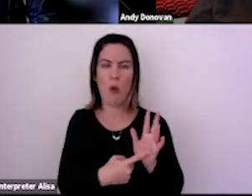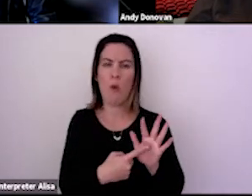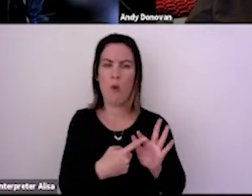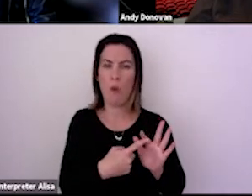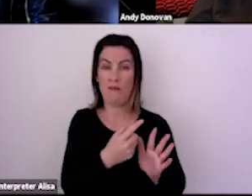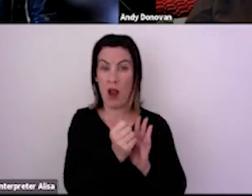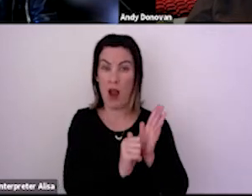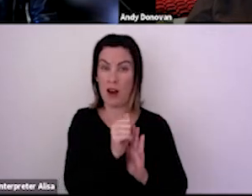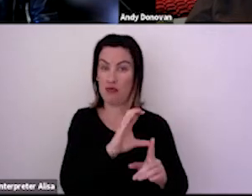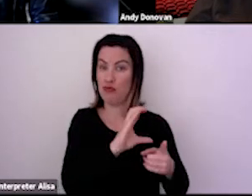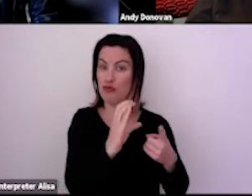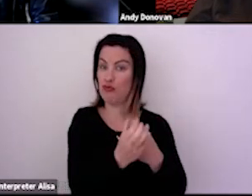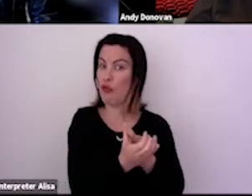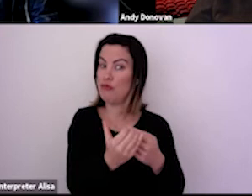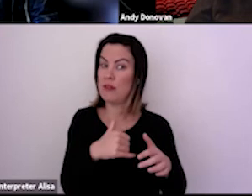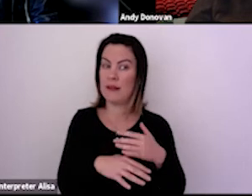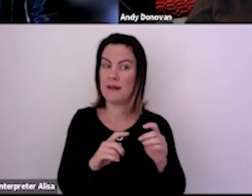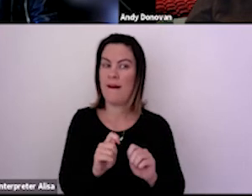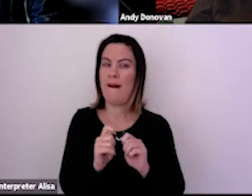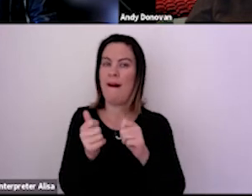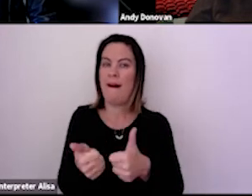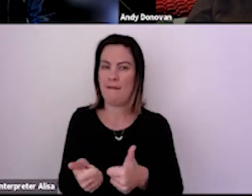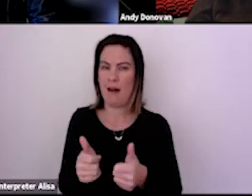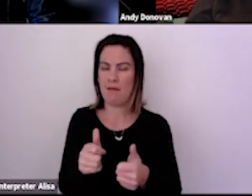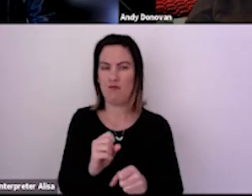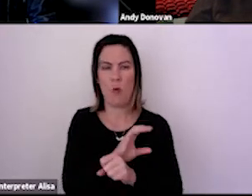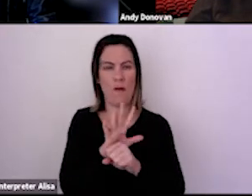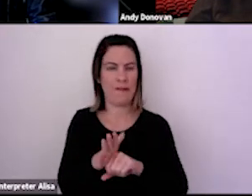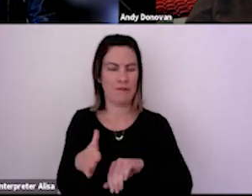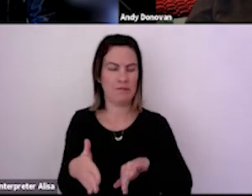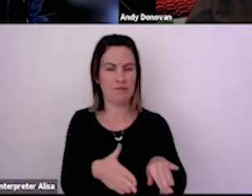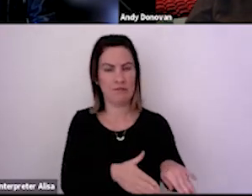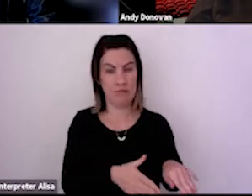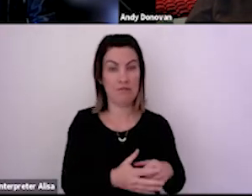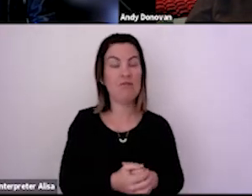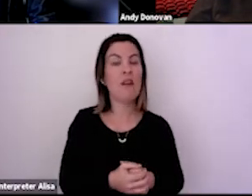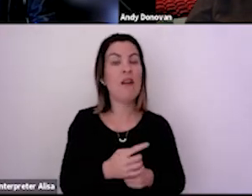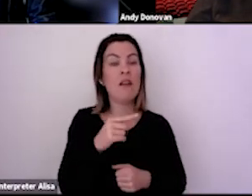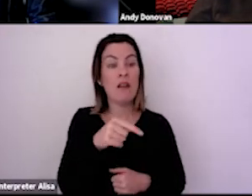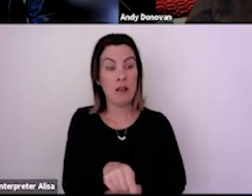them coming through in the data again. People are interested for arts and culture experiences to happen